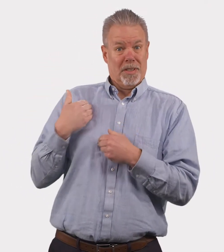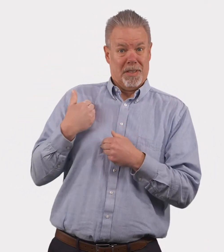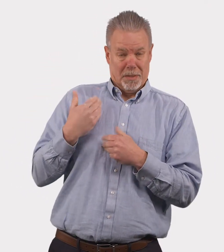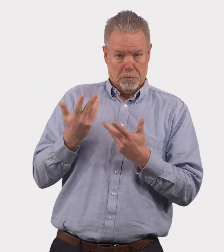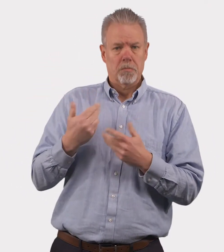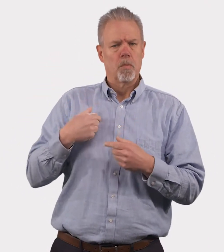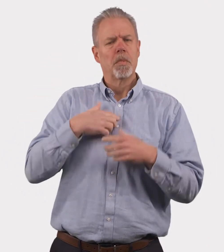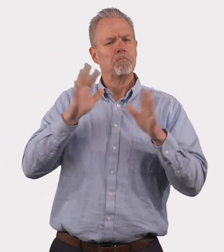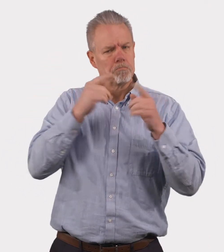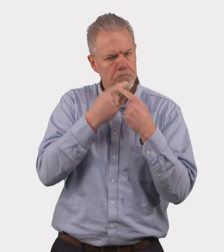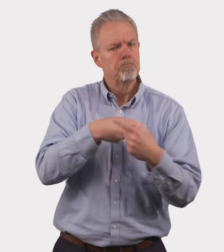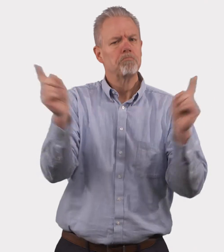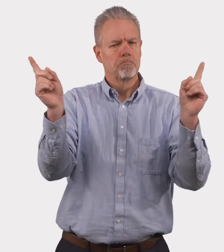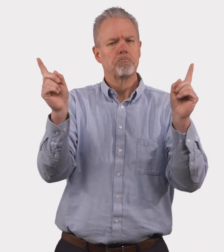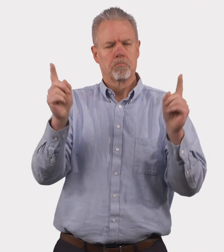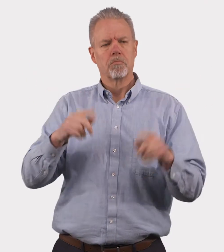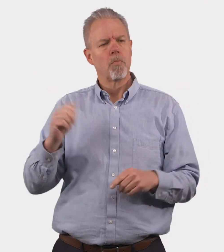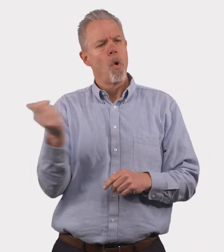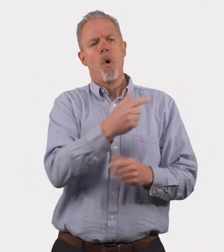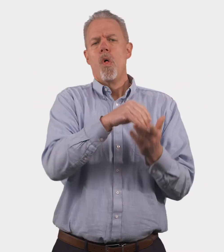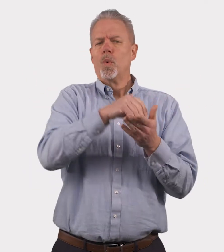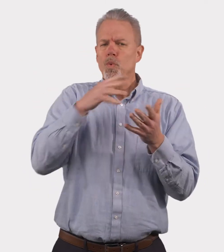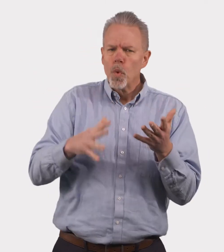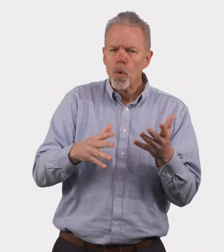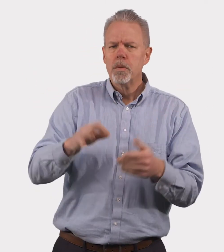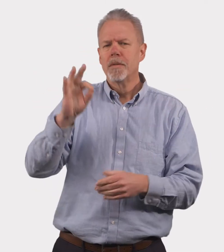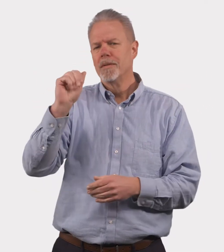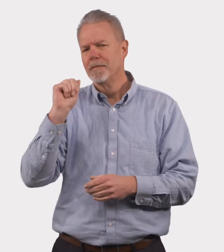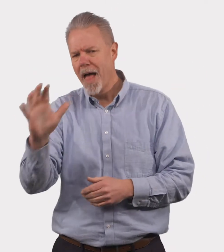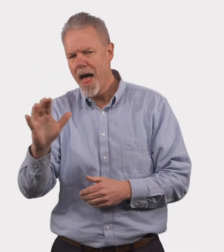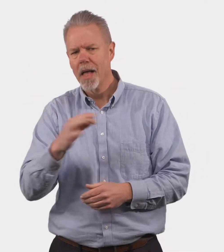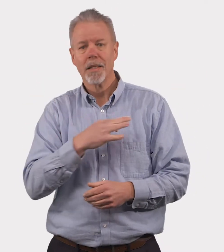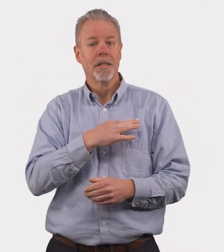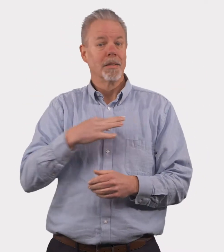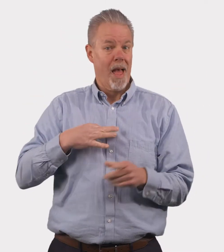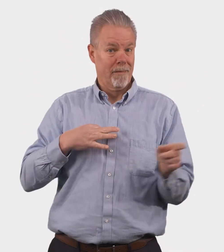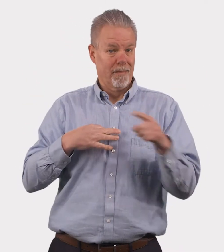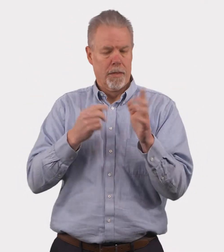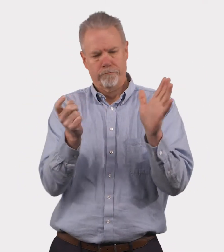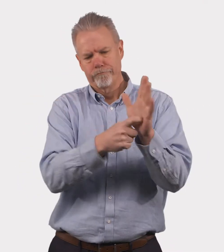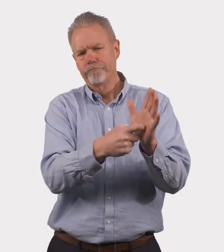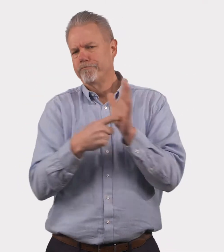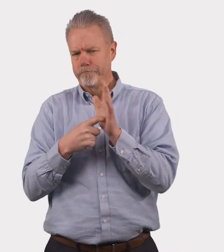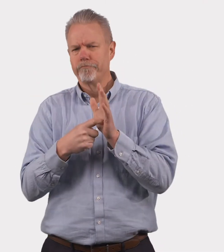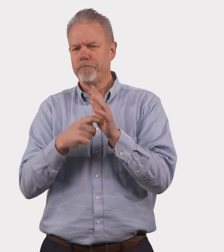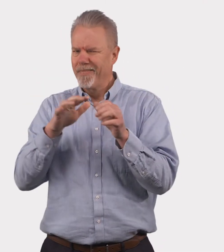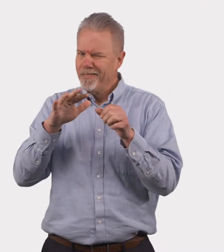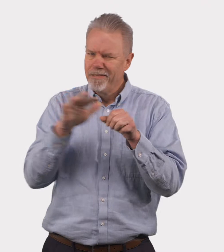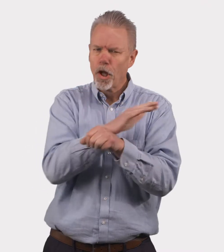At the start of this semester, we announced that students, faculty, and staff